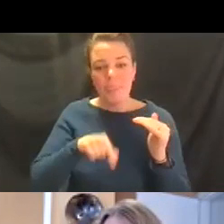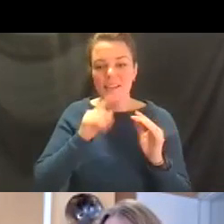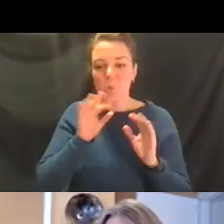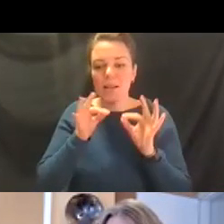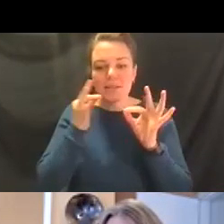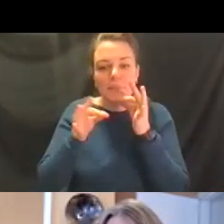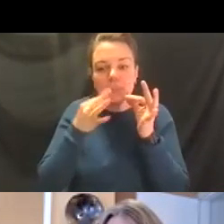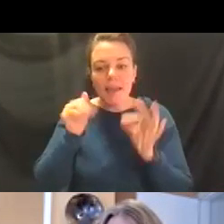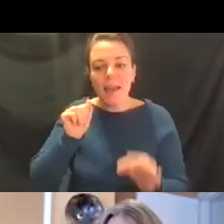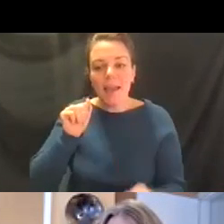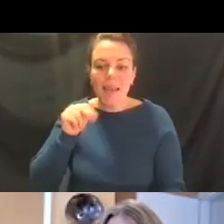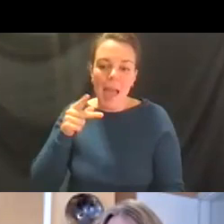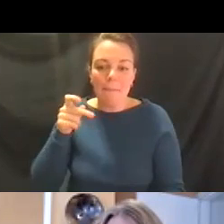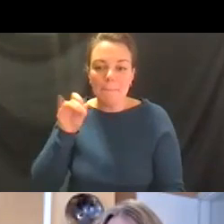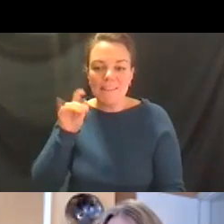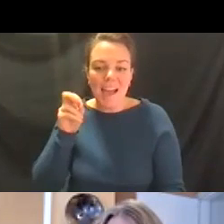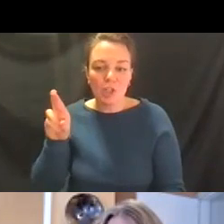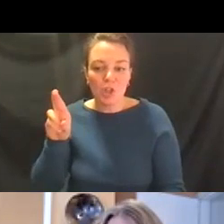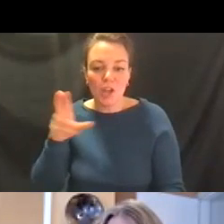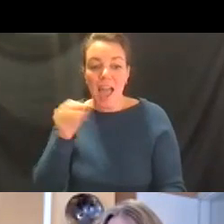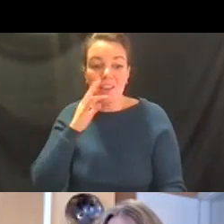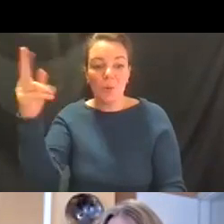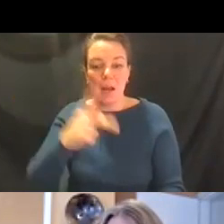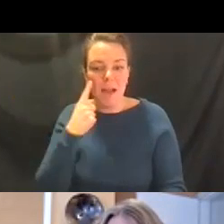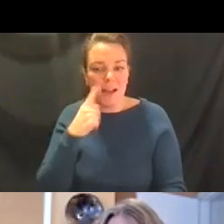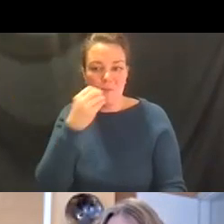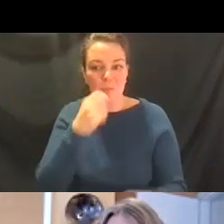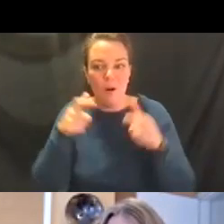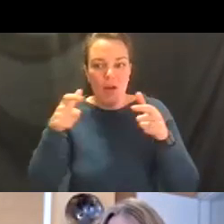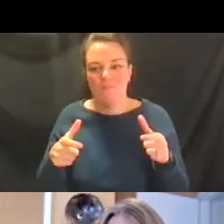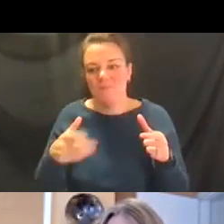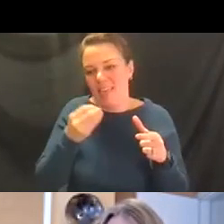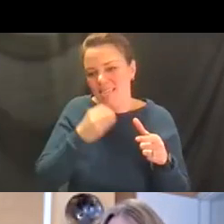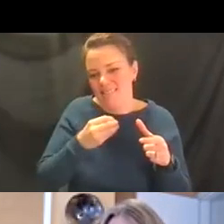invite us back to get more granular on the topic Dr. Caprio. I'm going to hand it back to you.